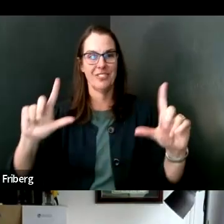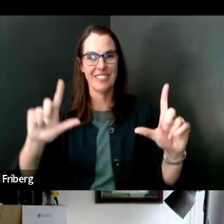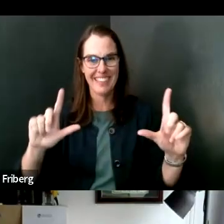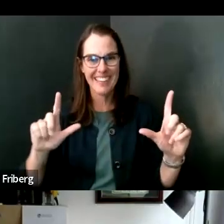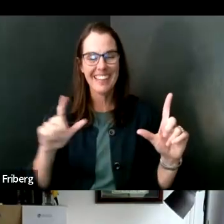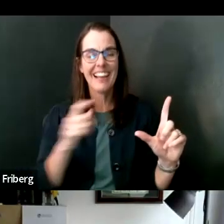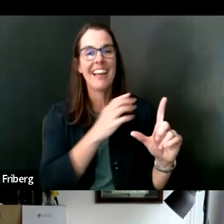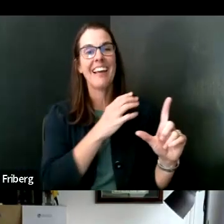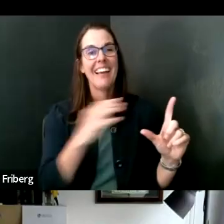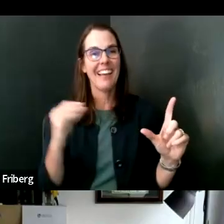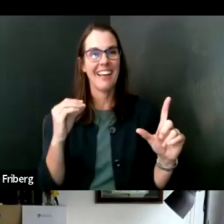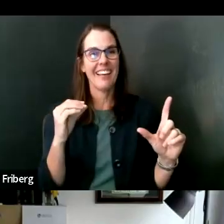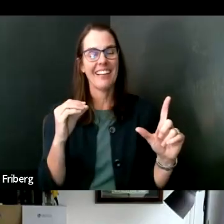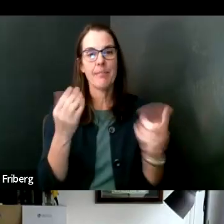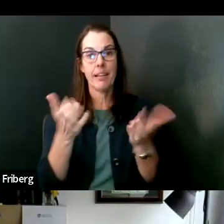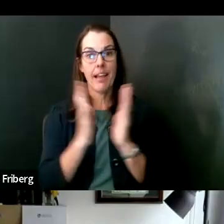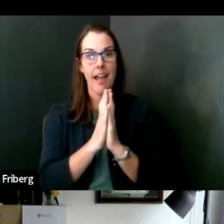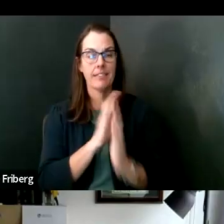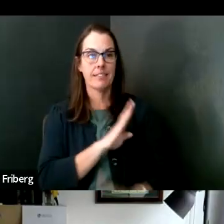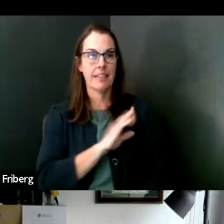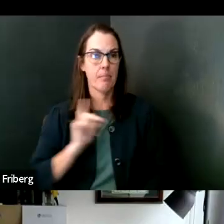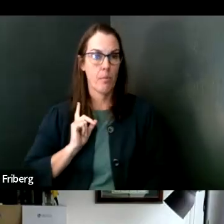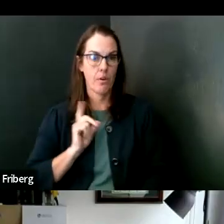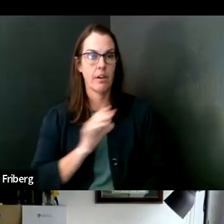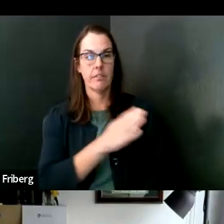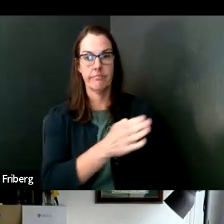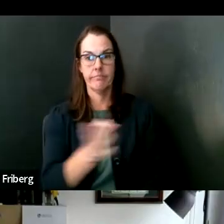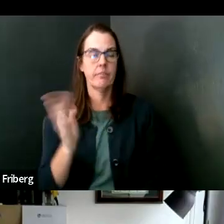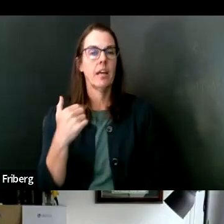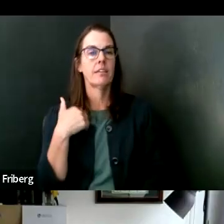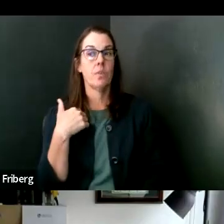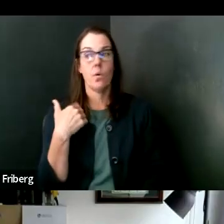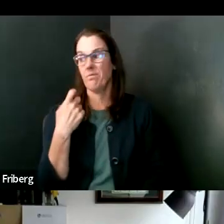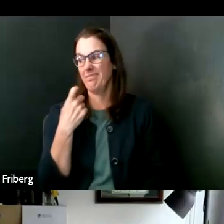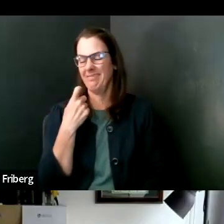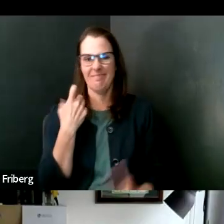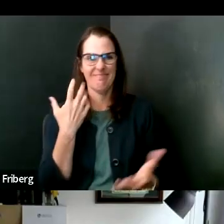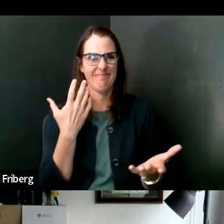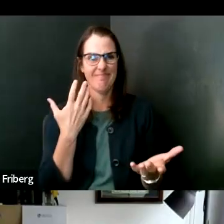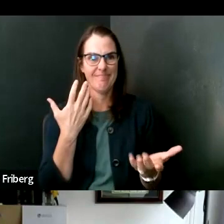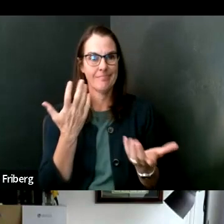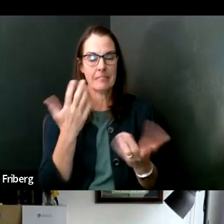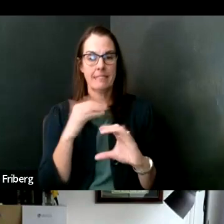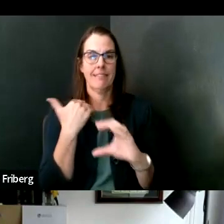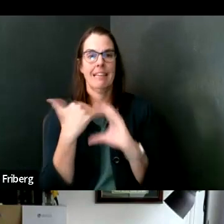um I'm going to ask the board. I sent out an email or an email was sent to the board